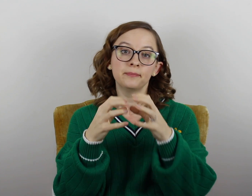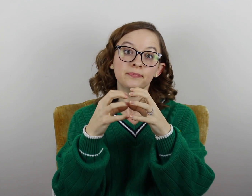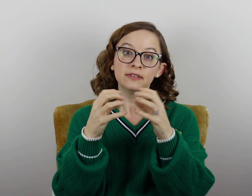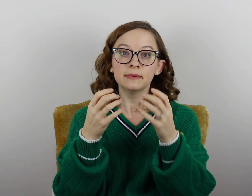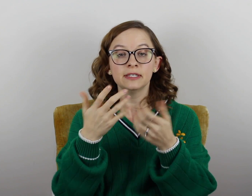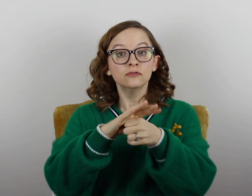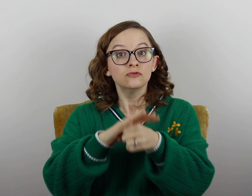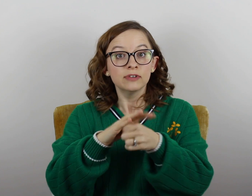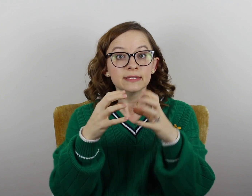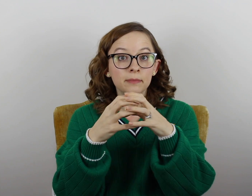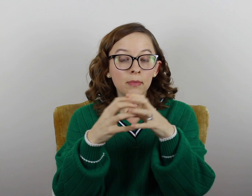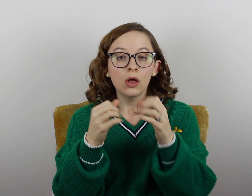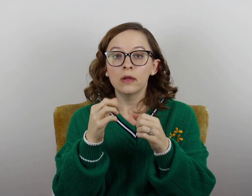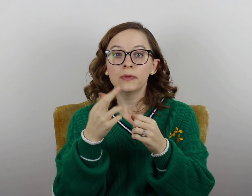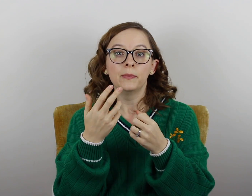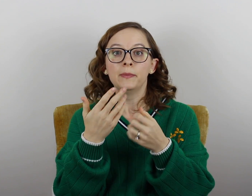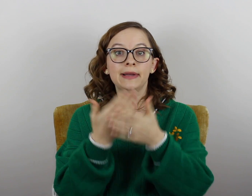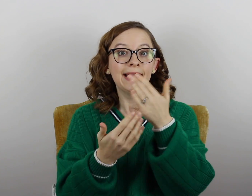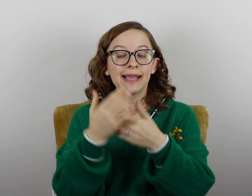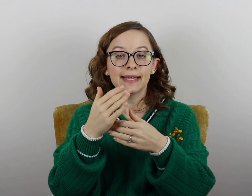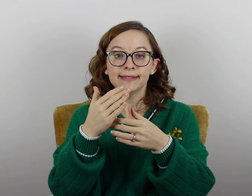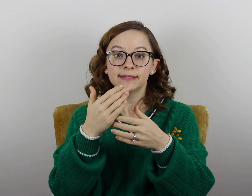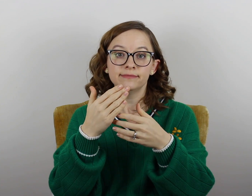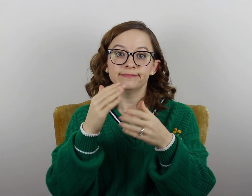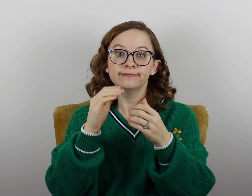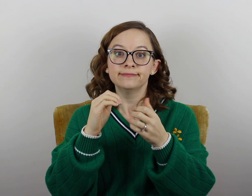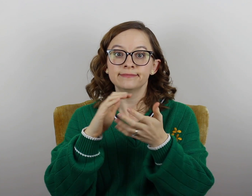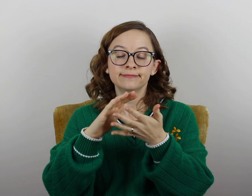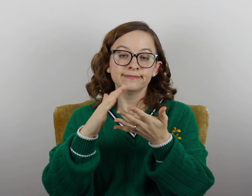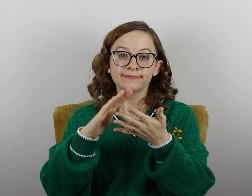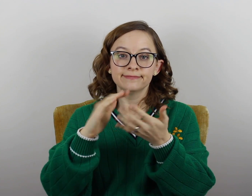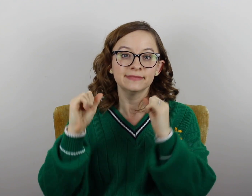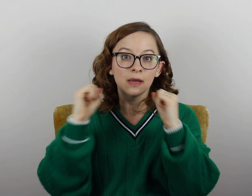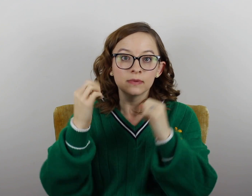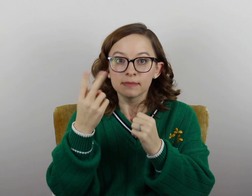but what you can do is get a stress ball or something in your hand